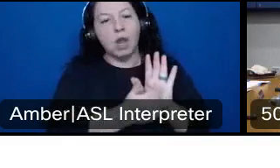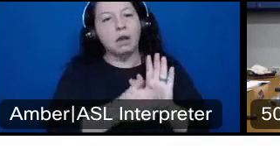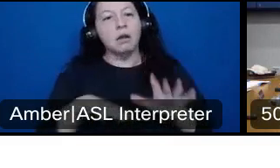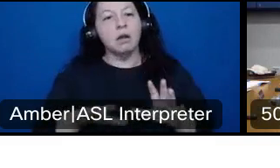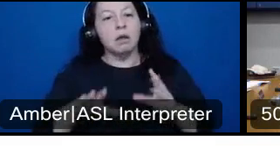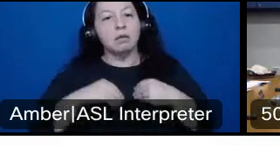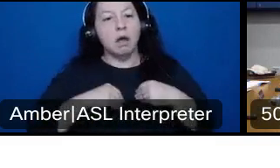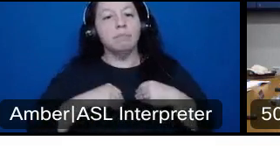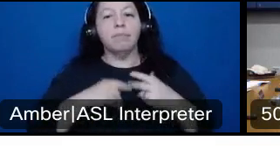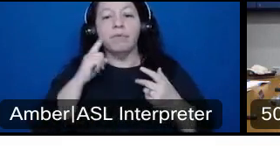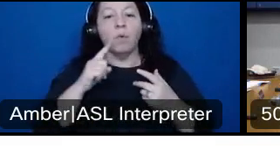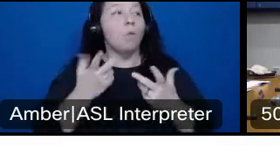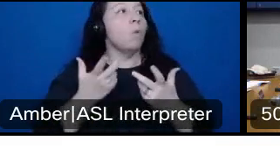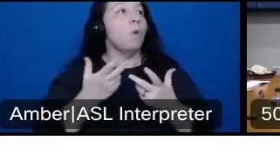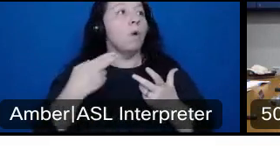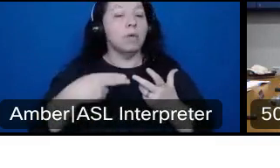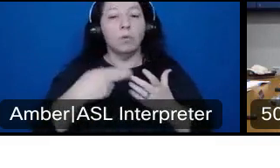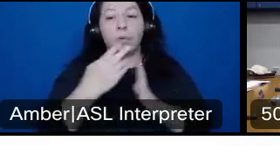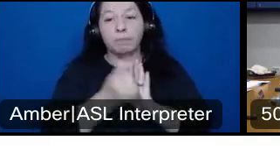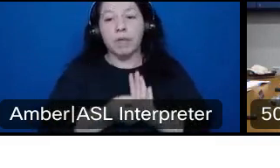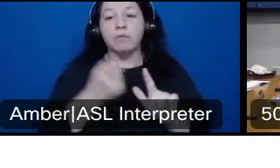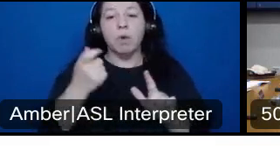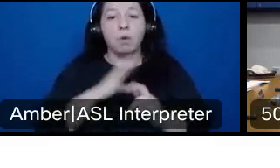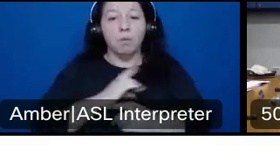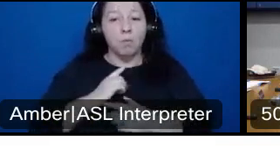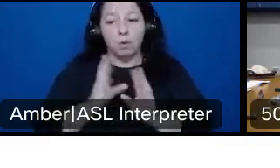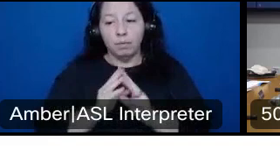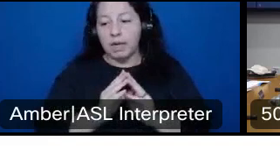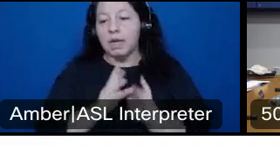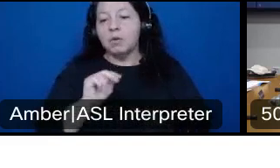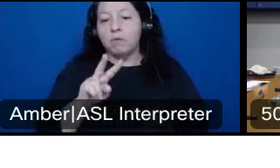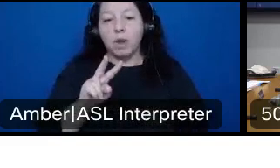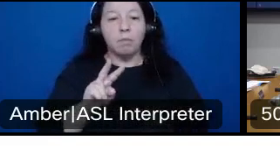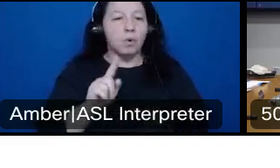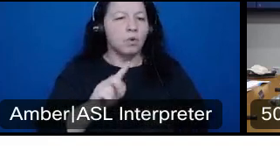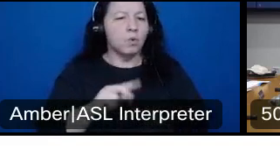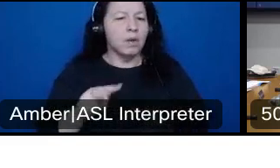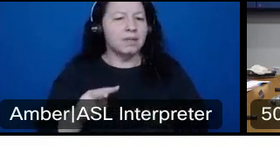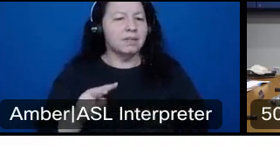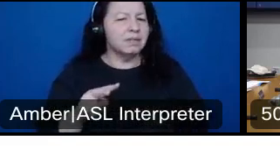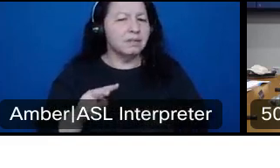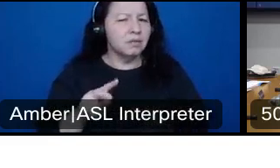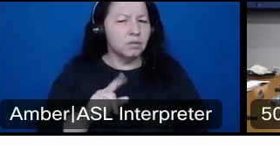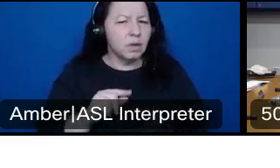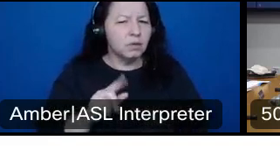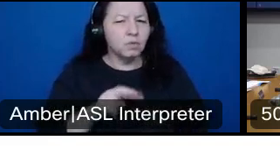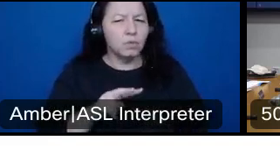Uh, minutes of the board meeting held November, 17 2022nd. Are there any questions comments or suggested? Changes.